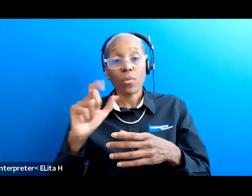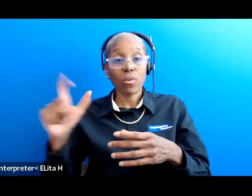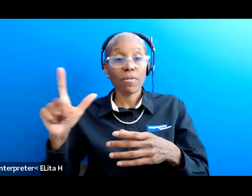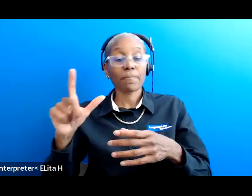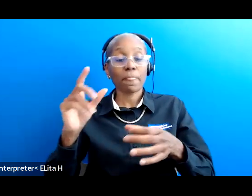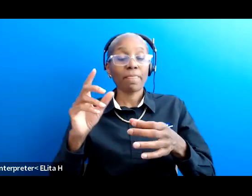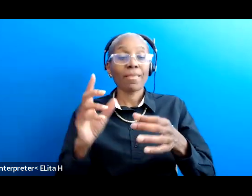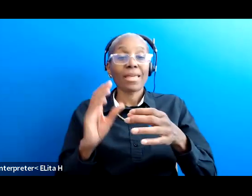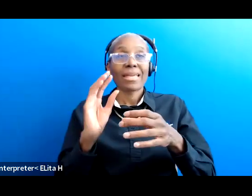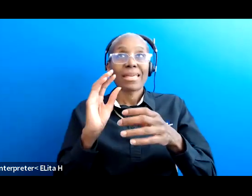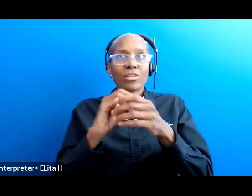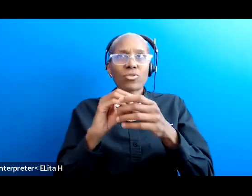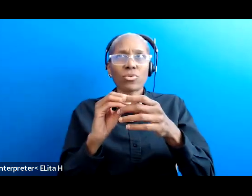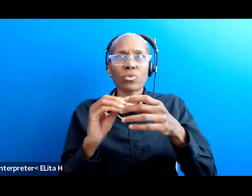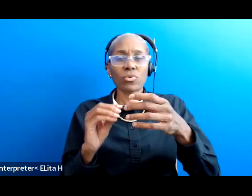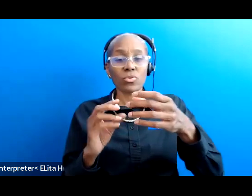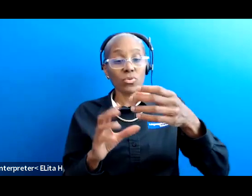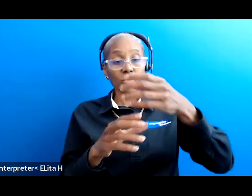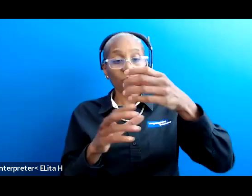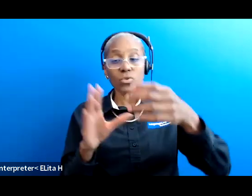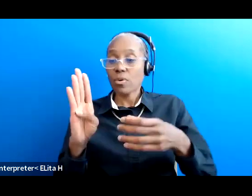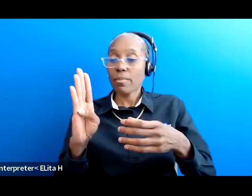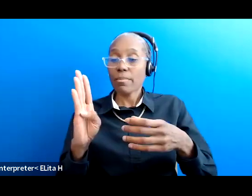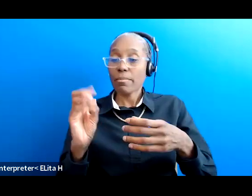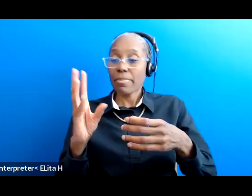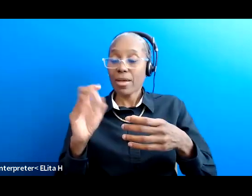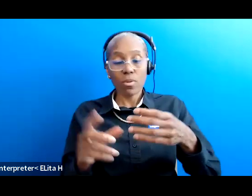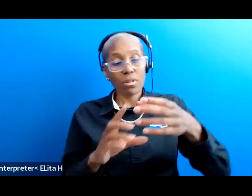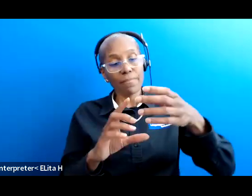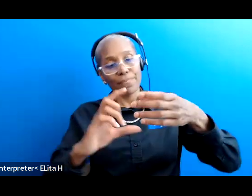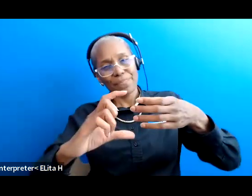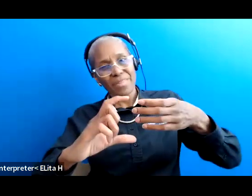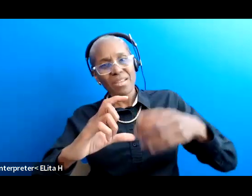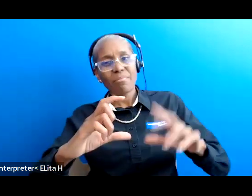about three inches up in the bowel. It's a little different for everybody but it's just about the length of your finger.